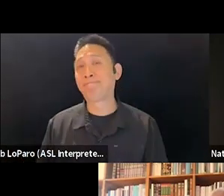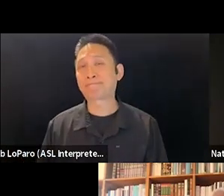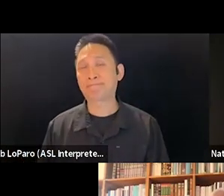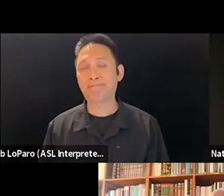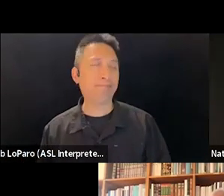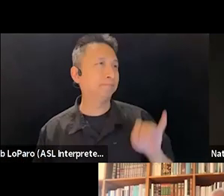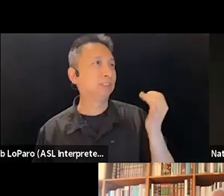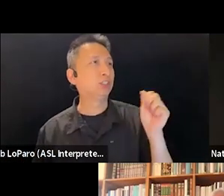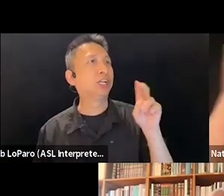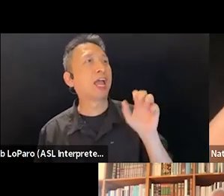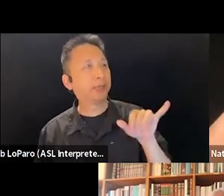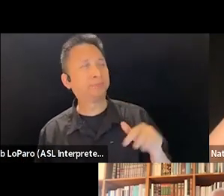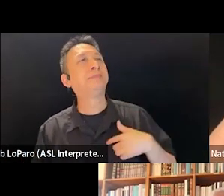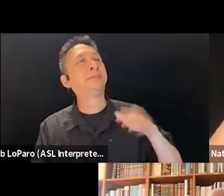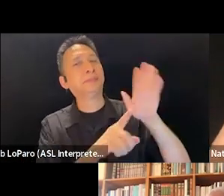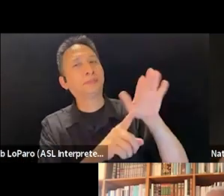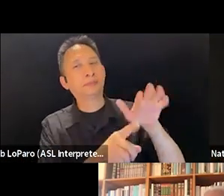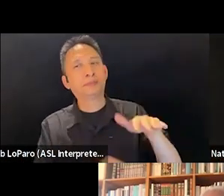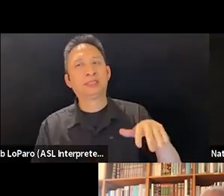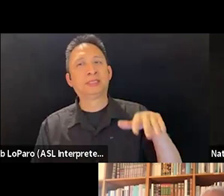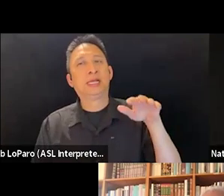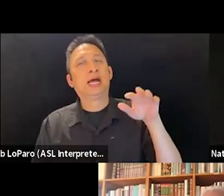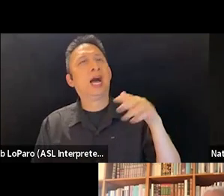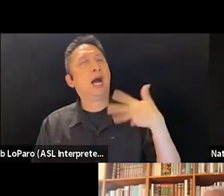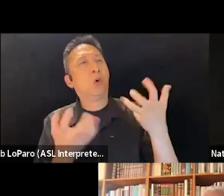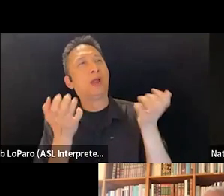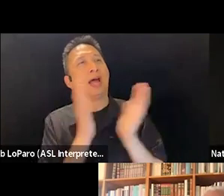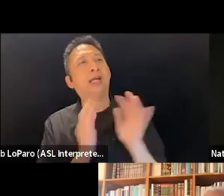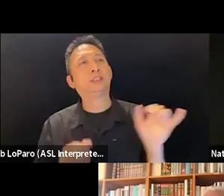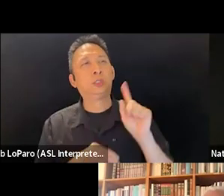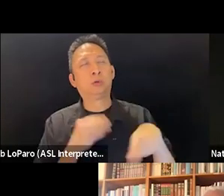to you because it's about how broadcasters communicate